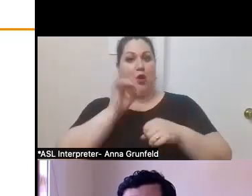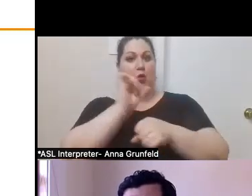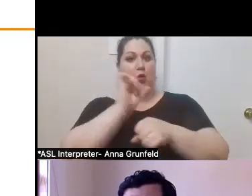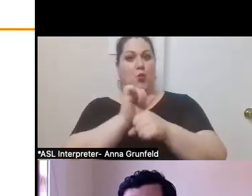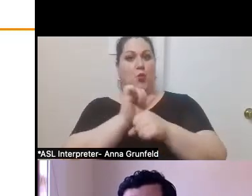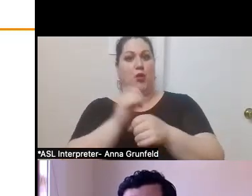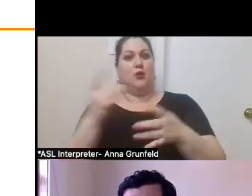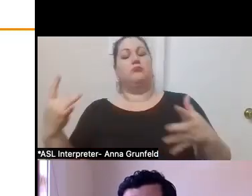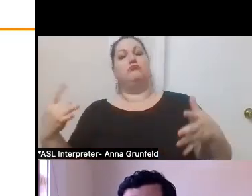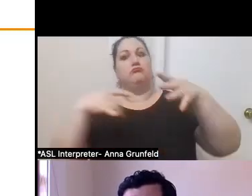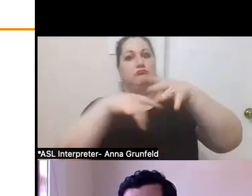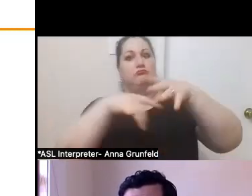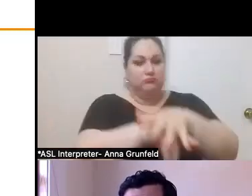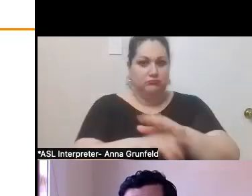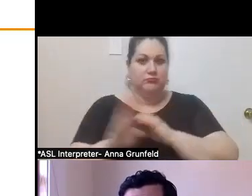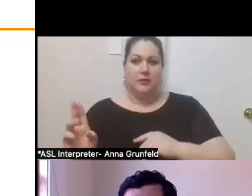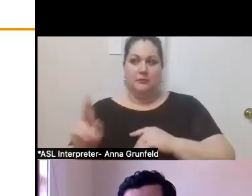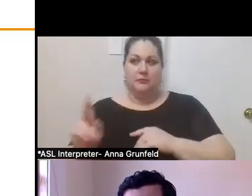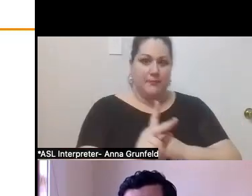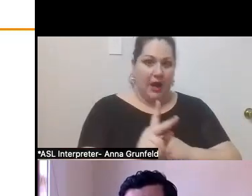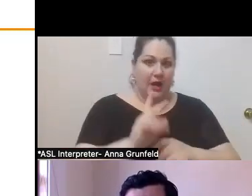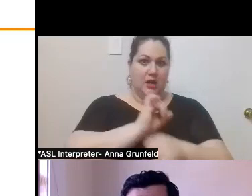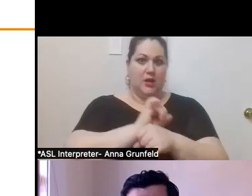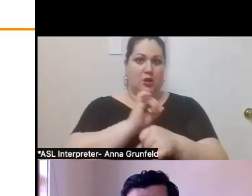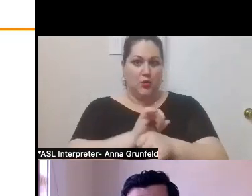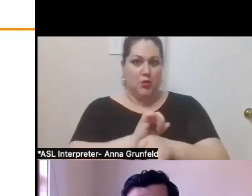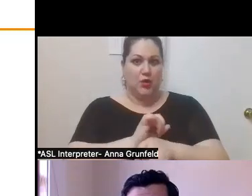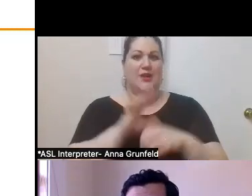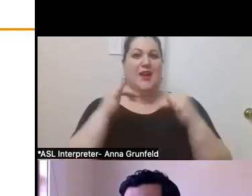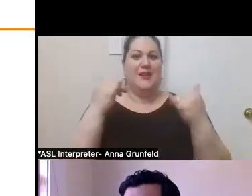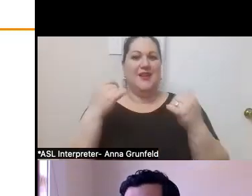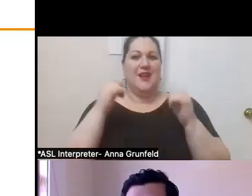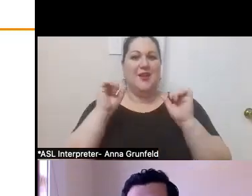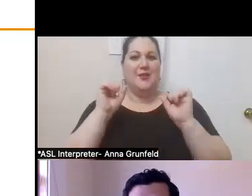we can see them now in a different way as opportunities for improvement.